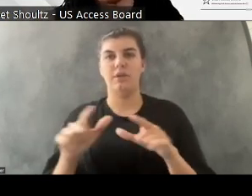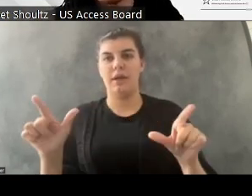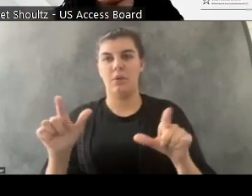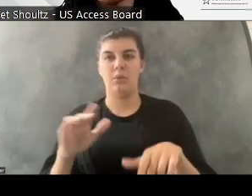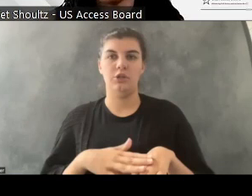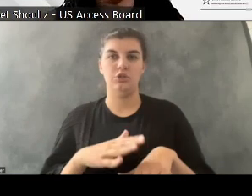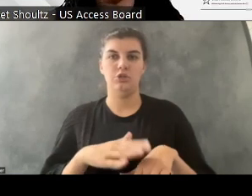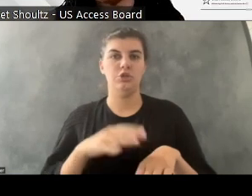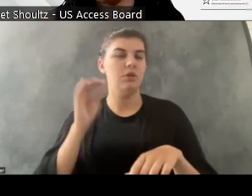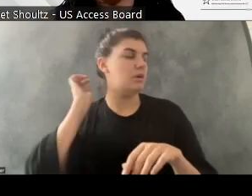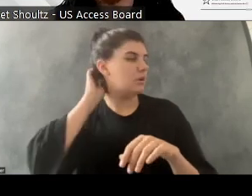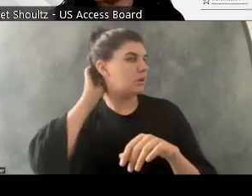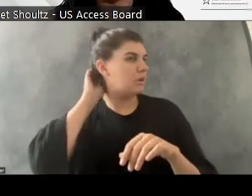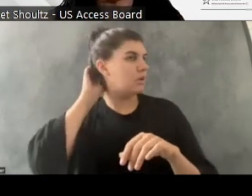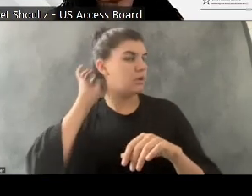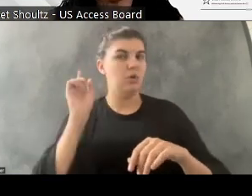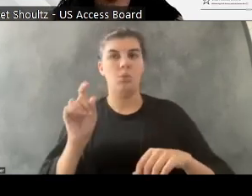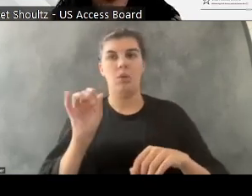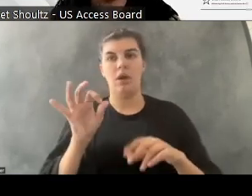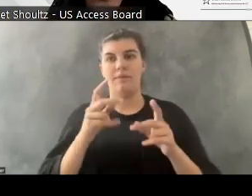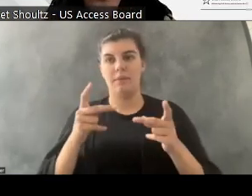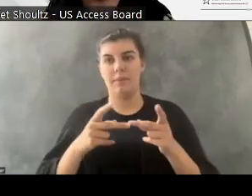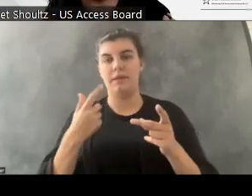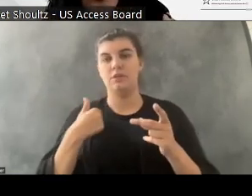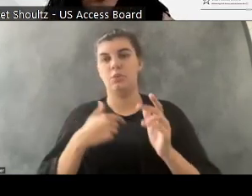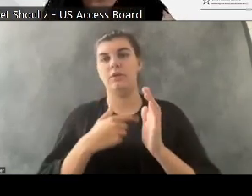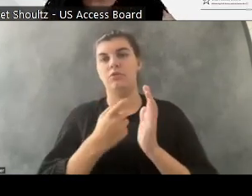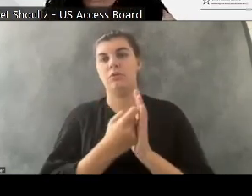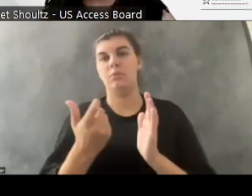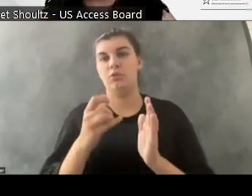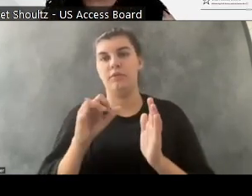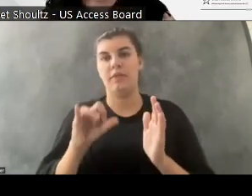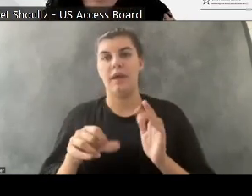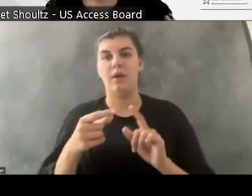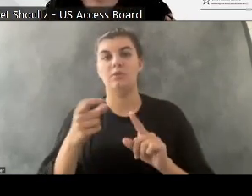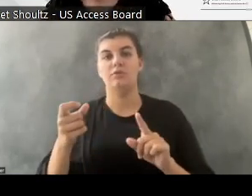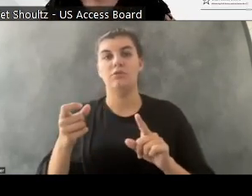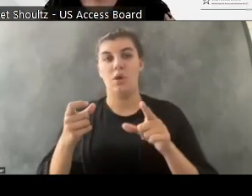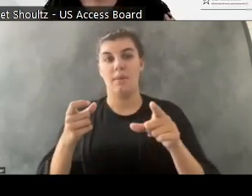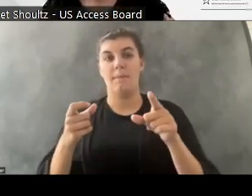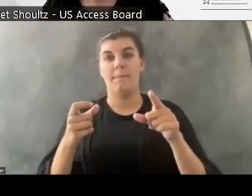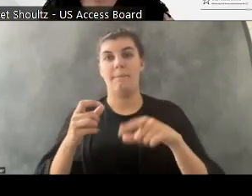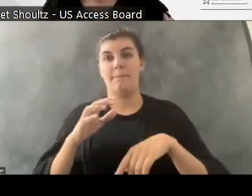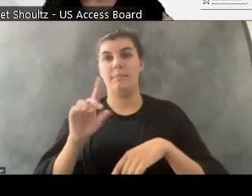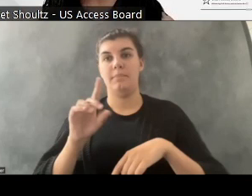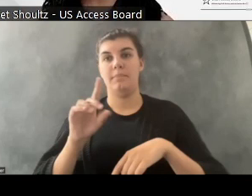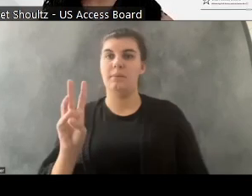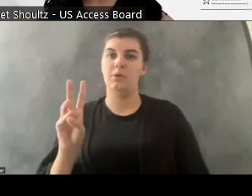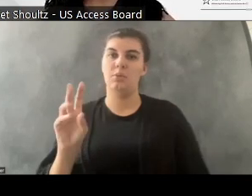and one of the places where we removed that advisory language was at detectable warning